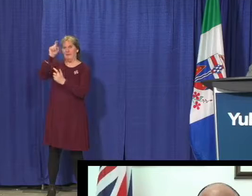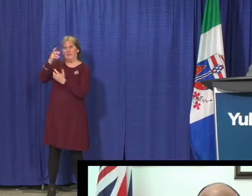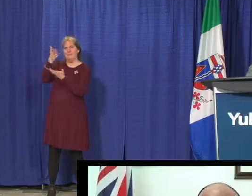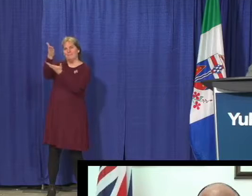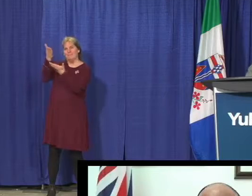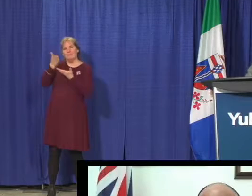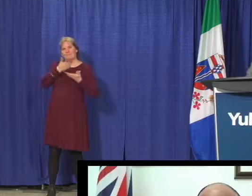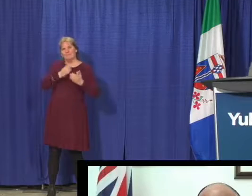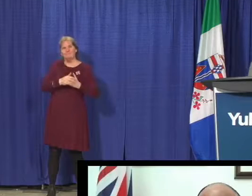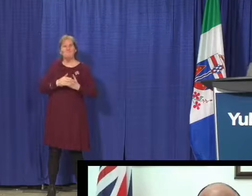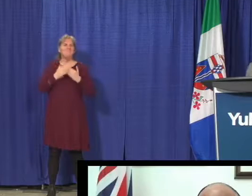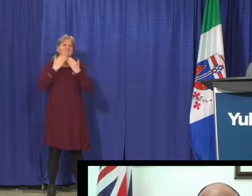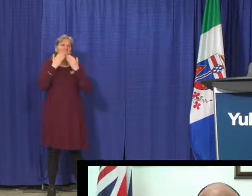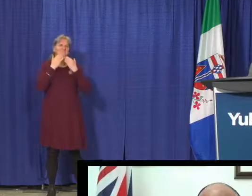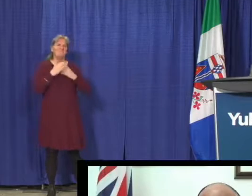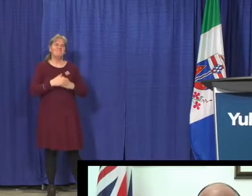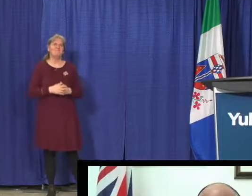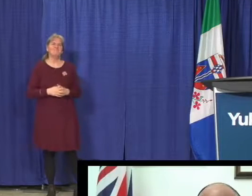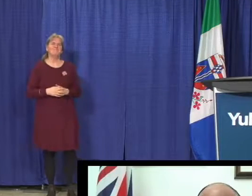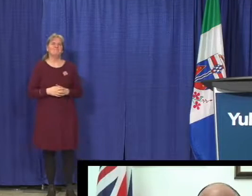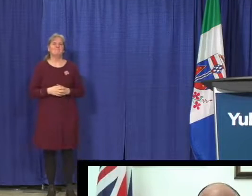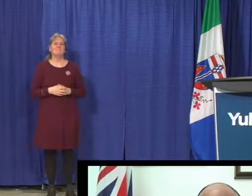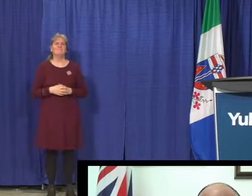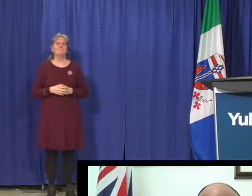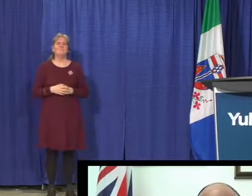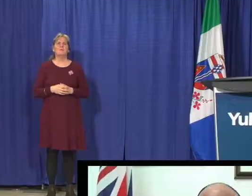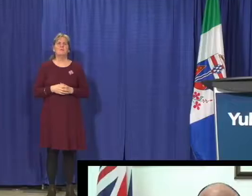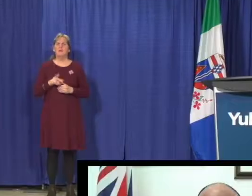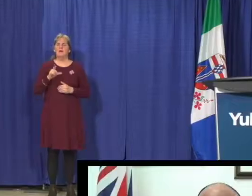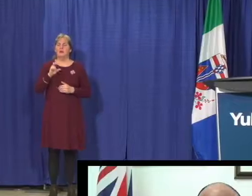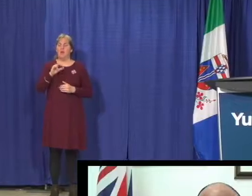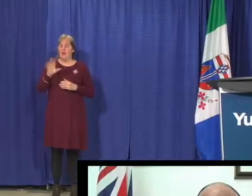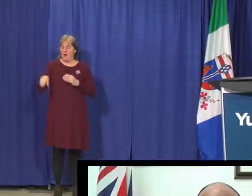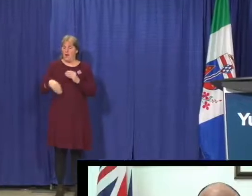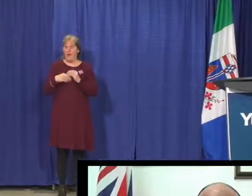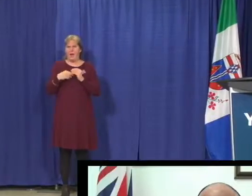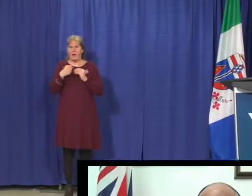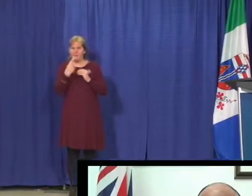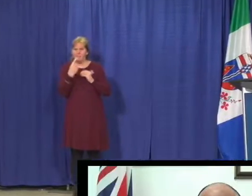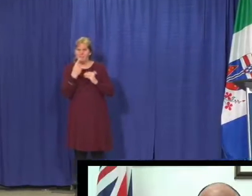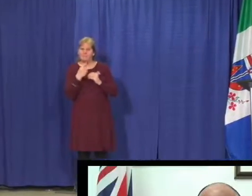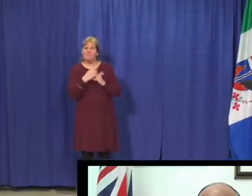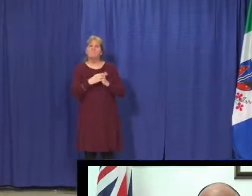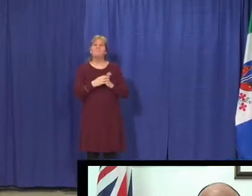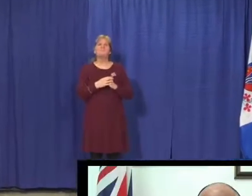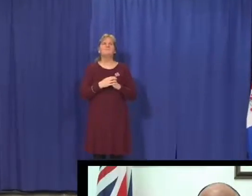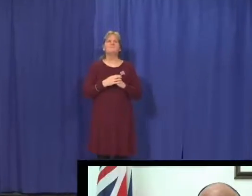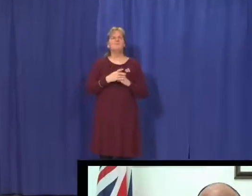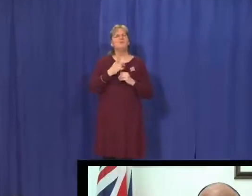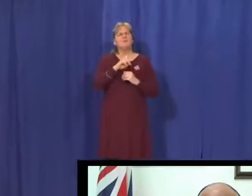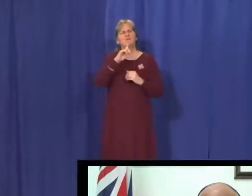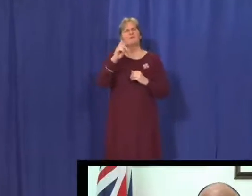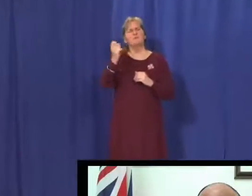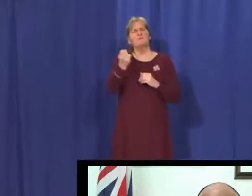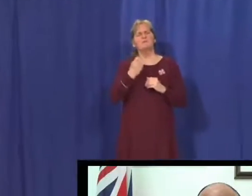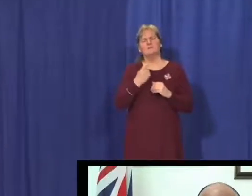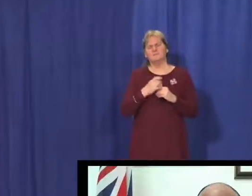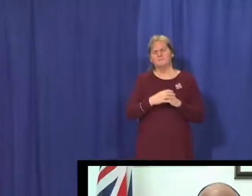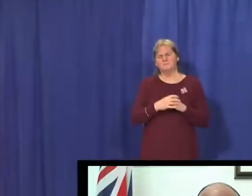we want to build around our communities. I will just add to that,